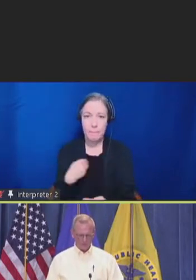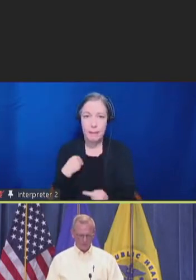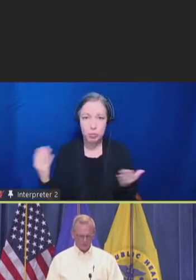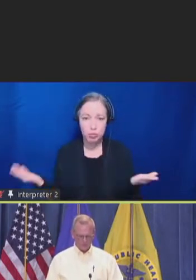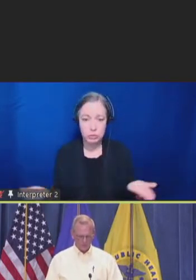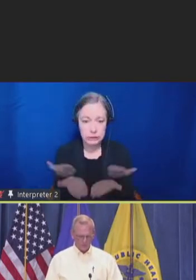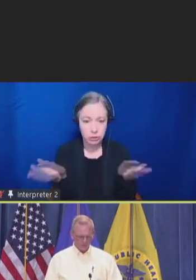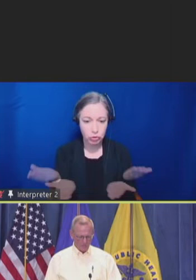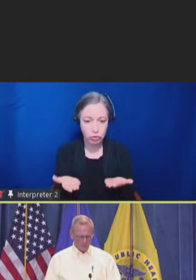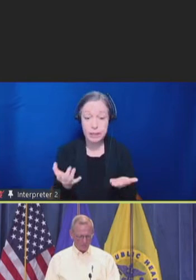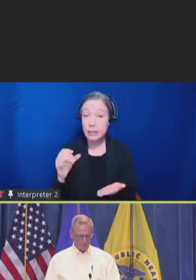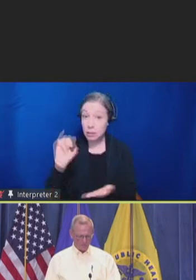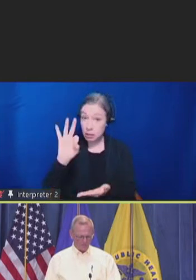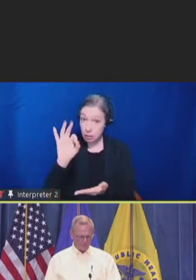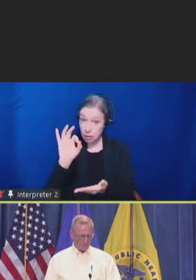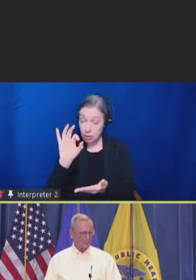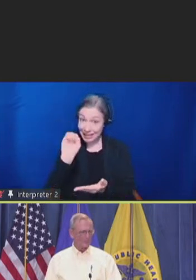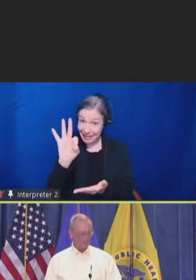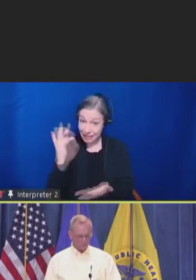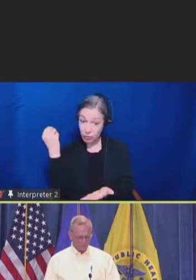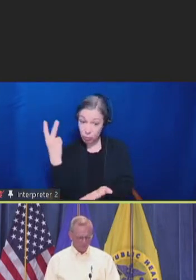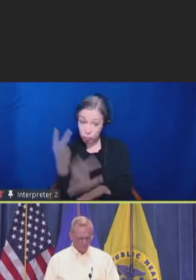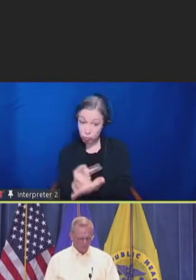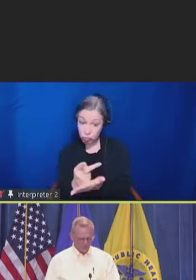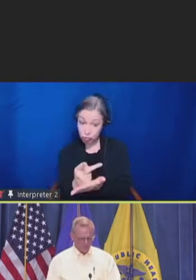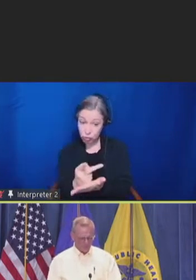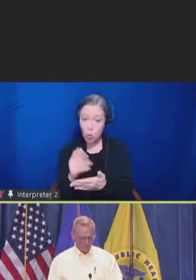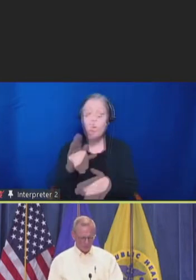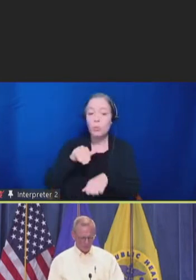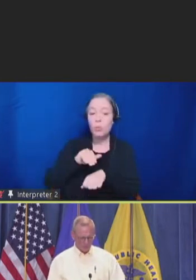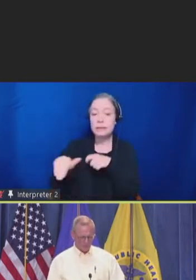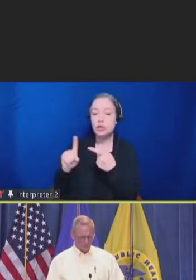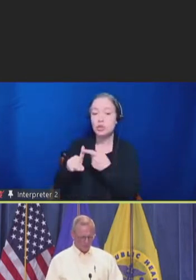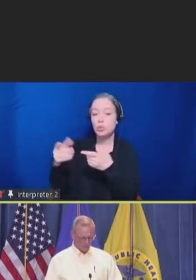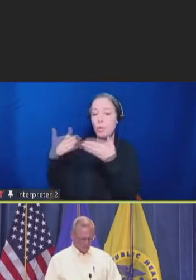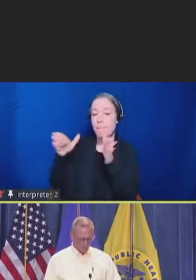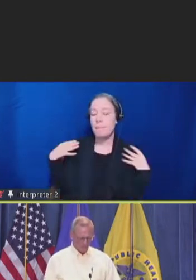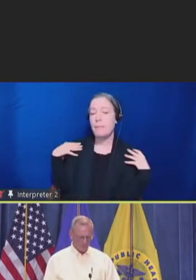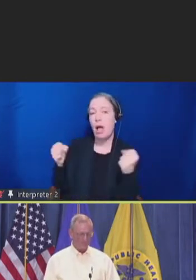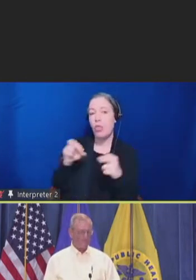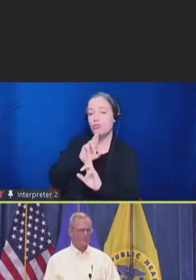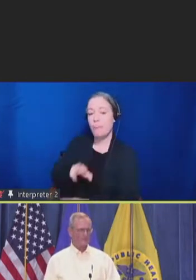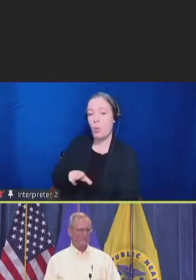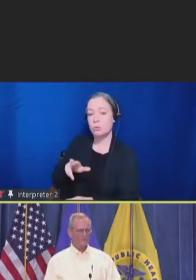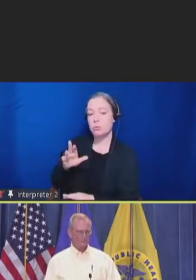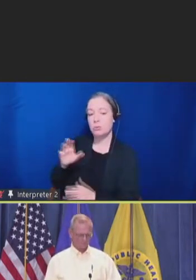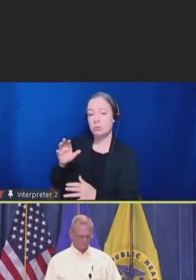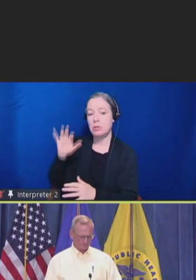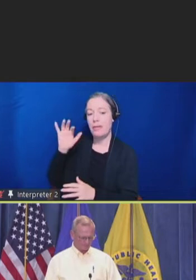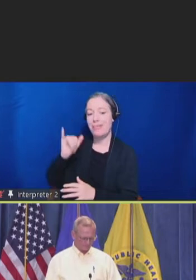which is the official journal of the U.S. Surgeon General and the U.S. Public Health Service.